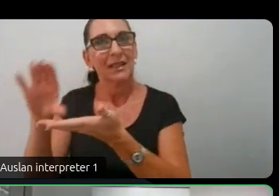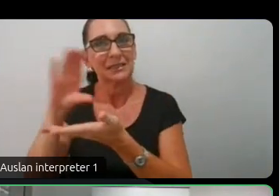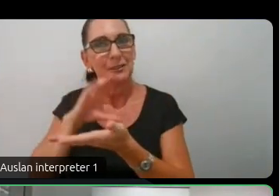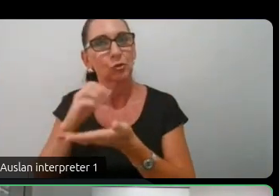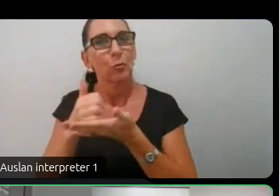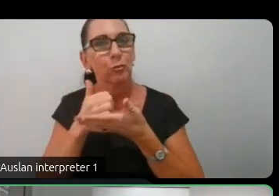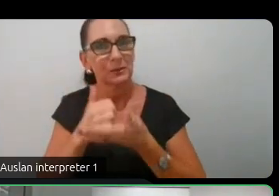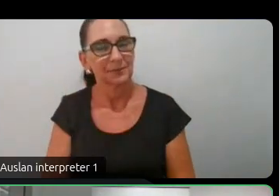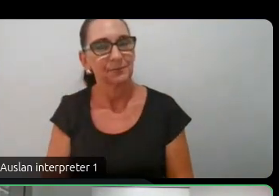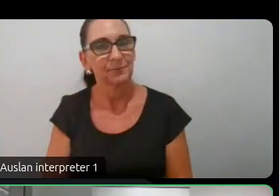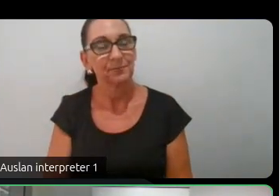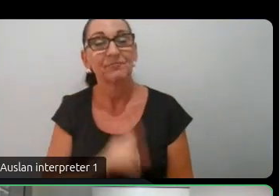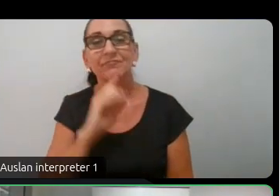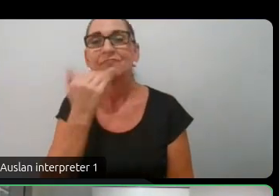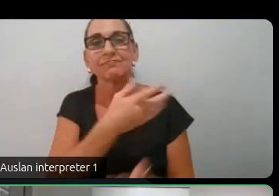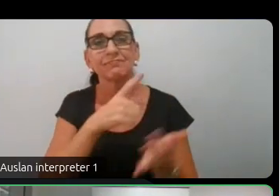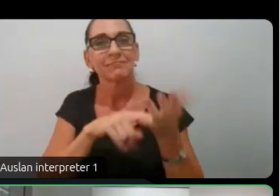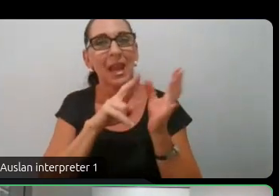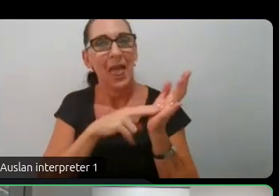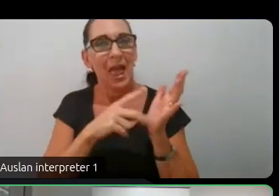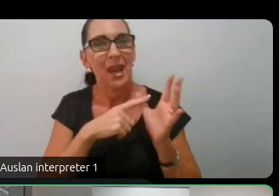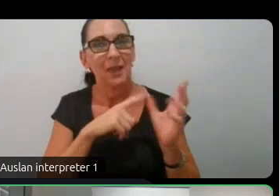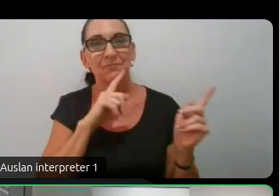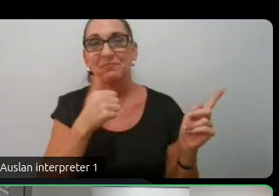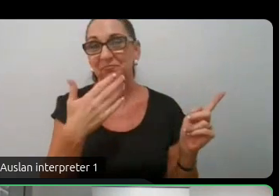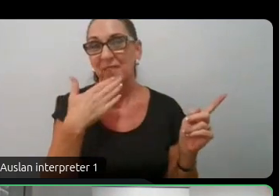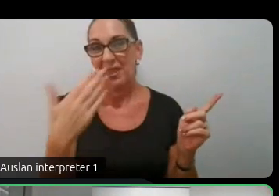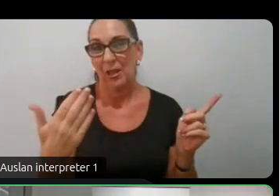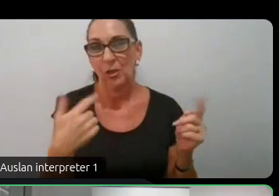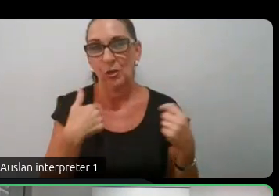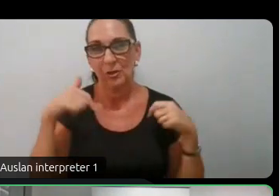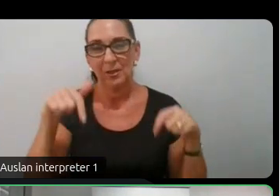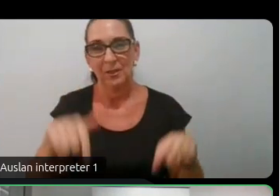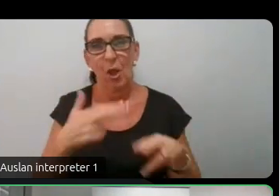everyone. Thank you for coming today. Hopefully, it's an informative session for you all. Um,